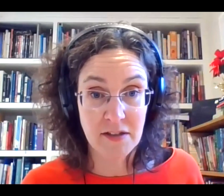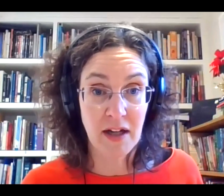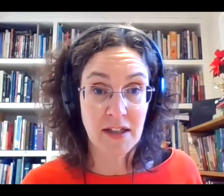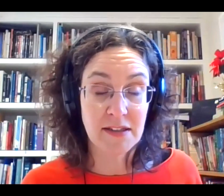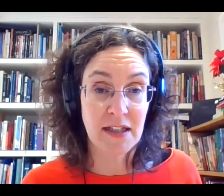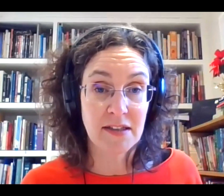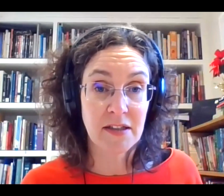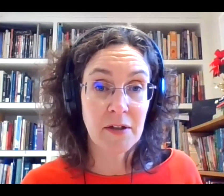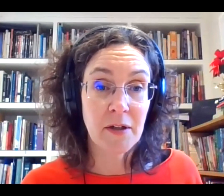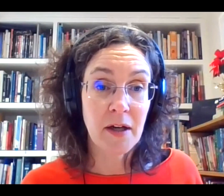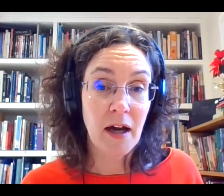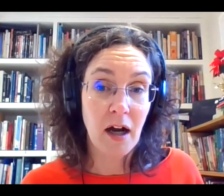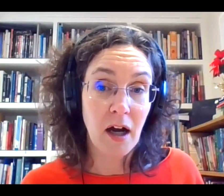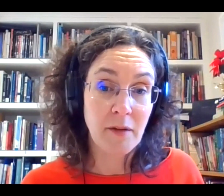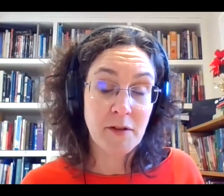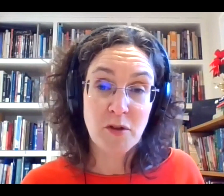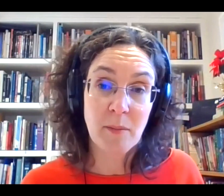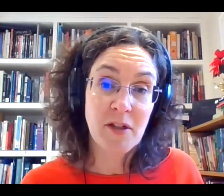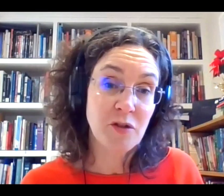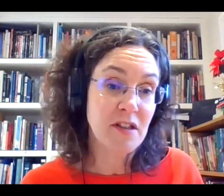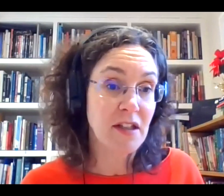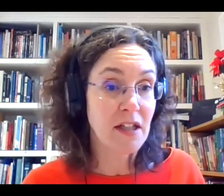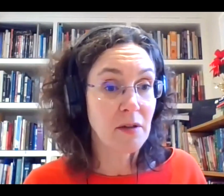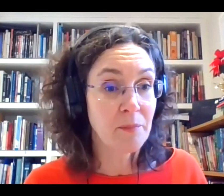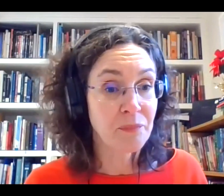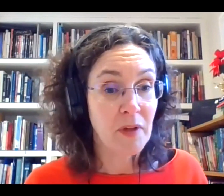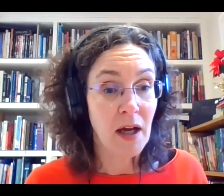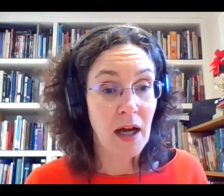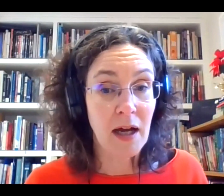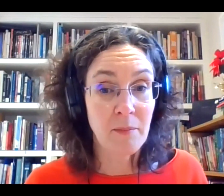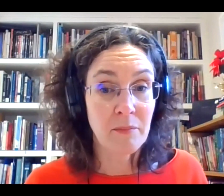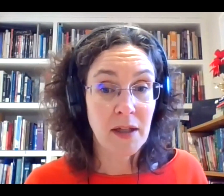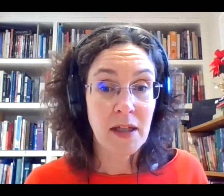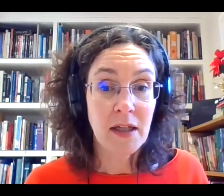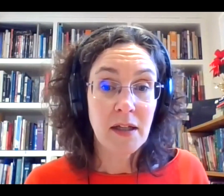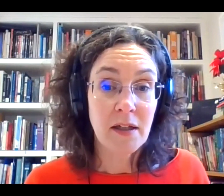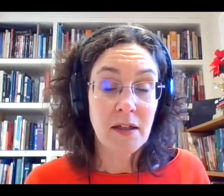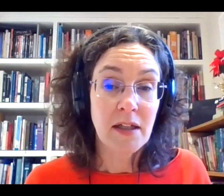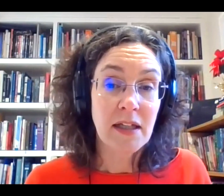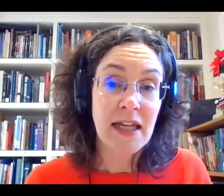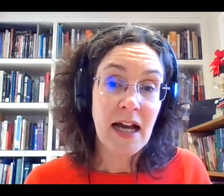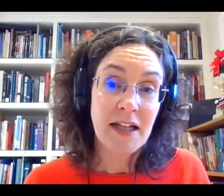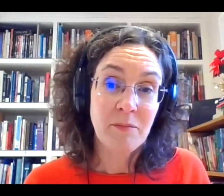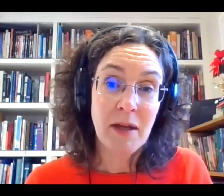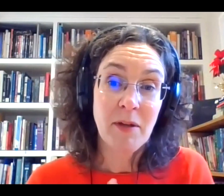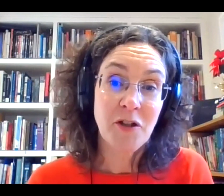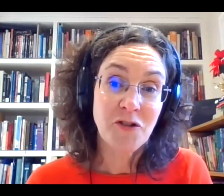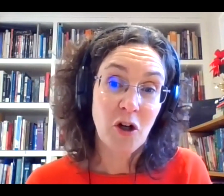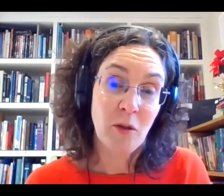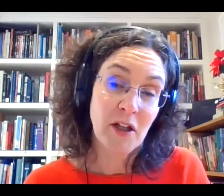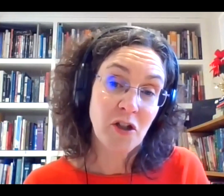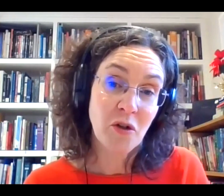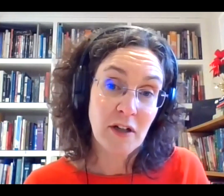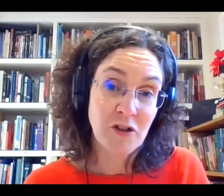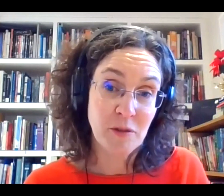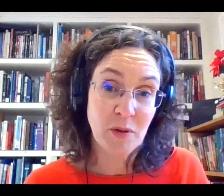sense of access. I suppose I'm interested in... Lianne maybe you'd talk about your entry